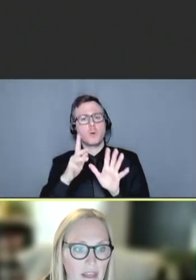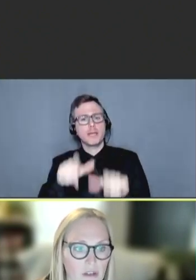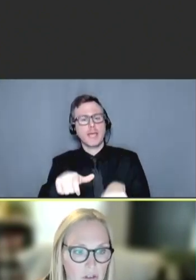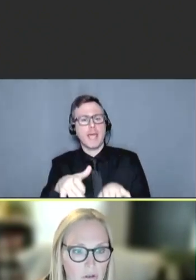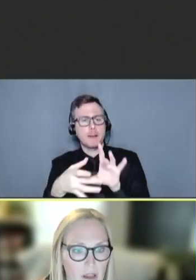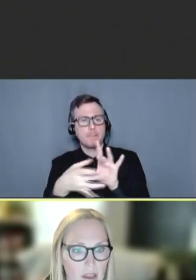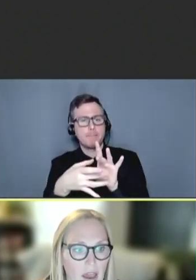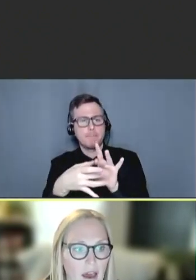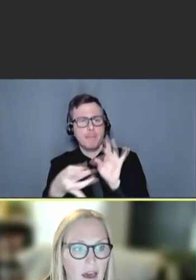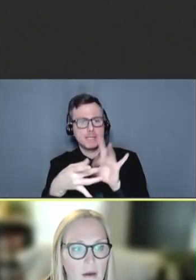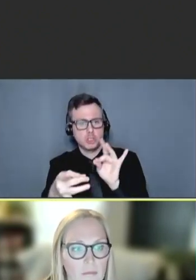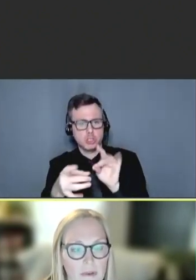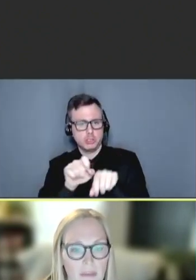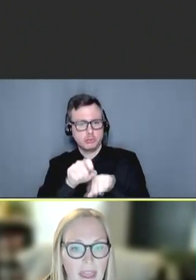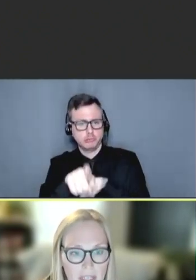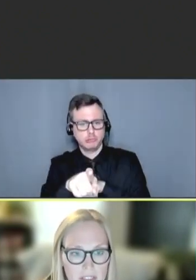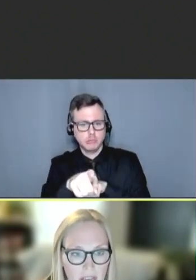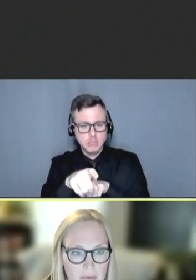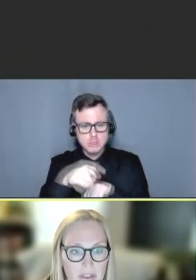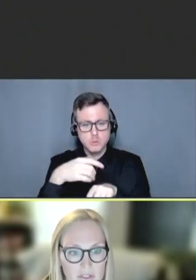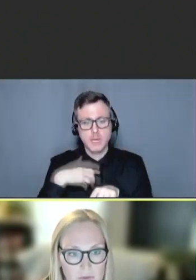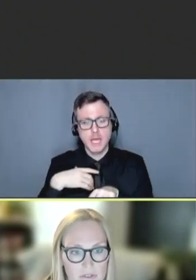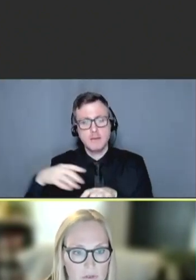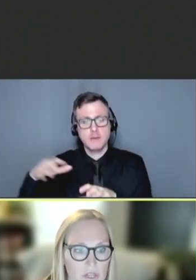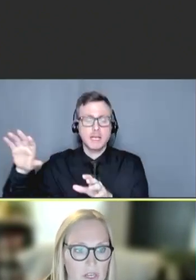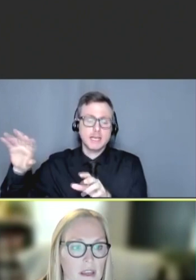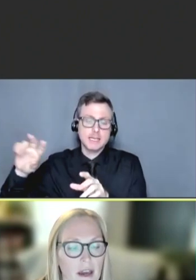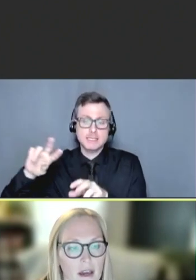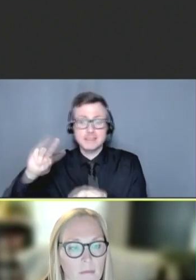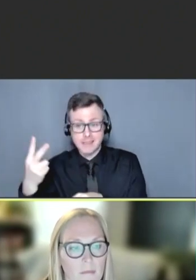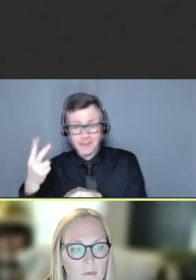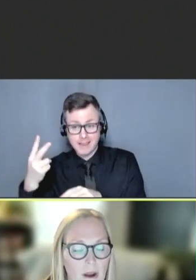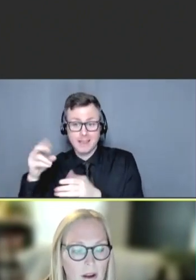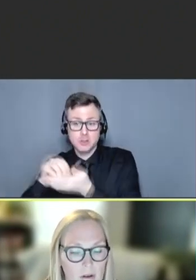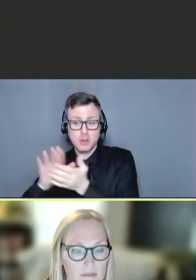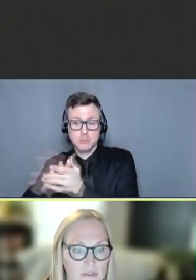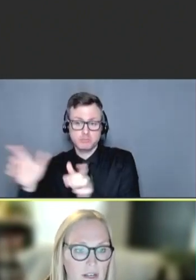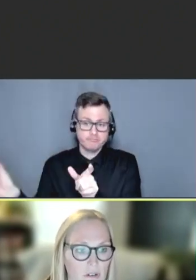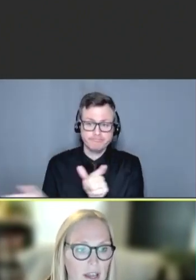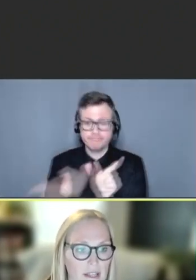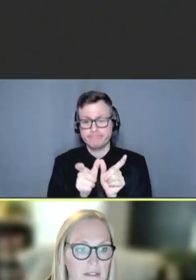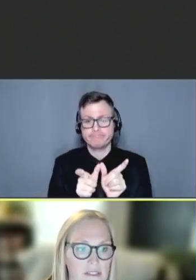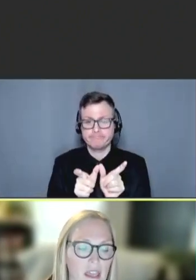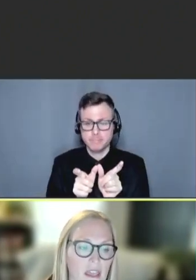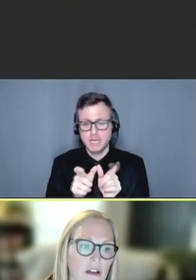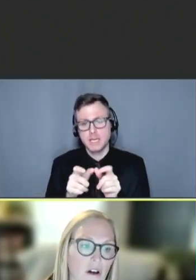So, now we have a new companion document that goes with this Soji technical guidance, called